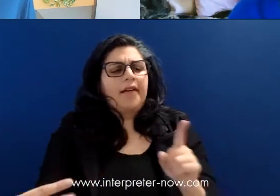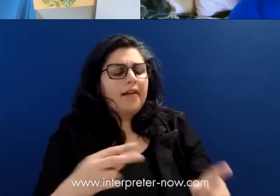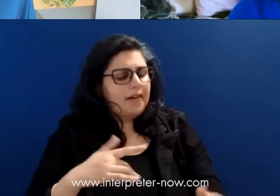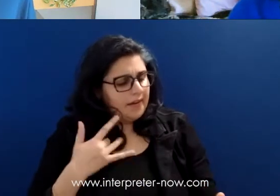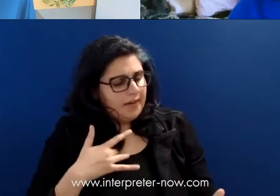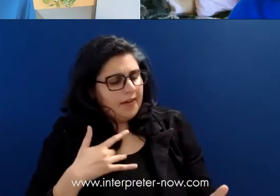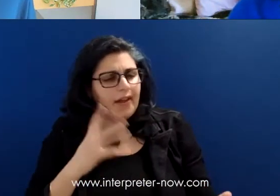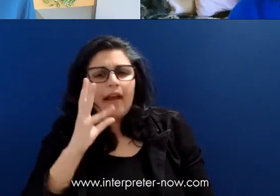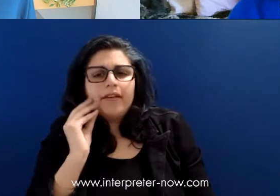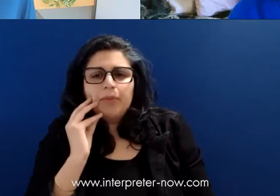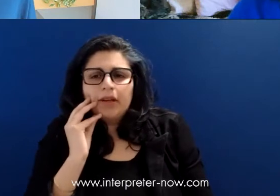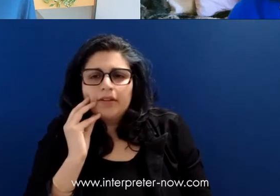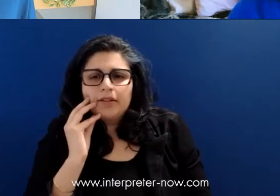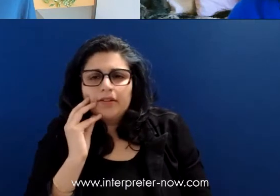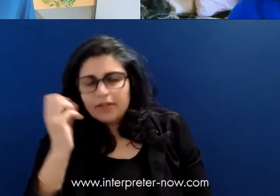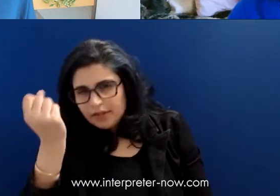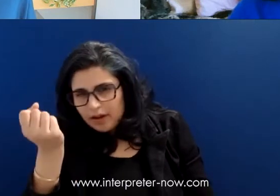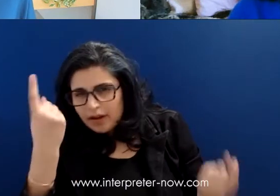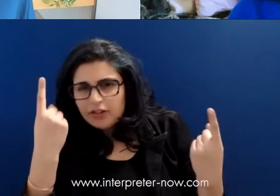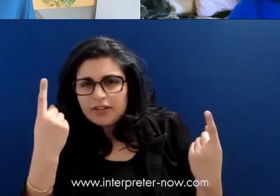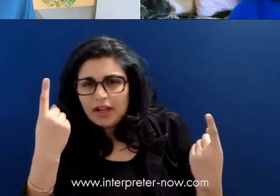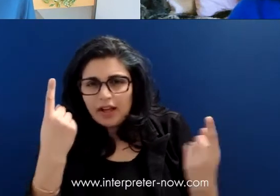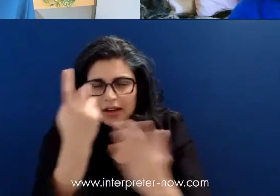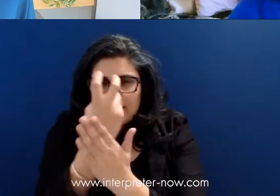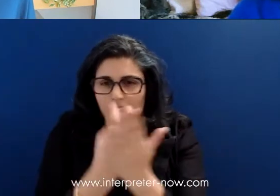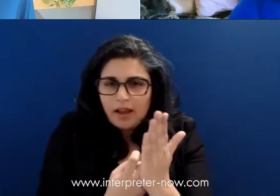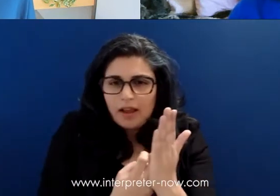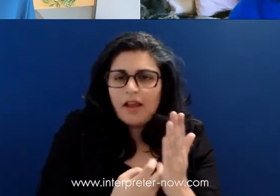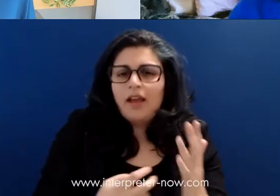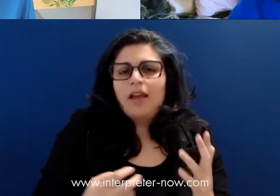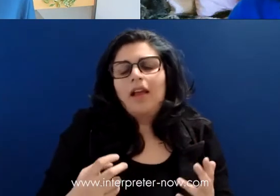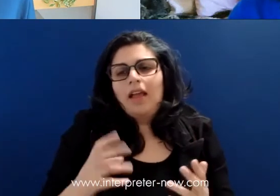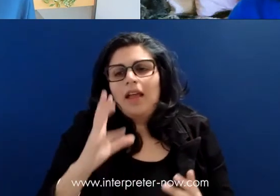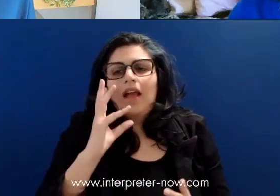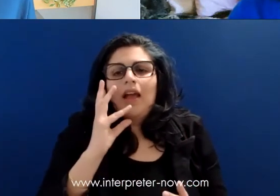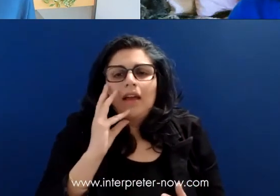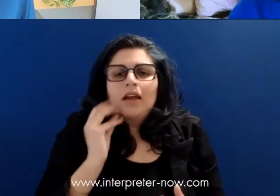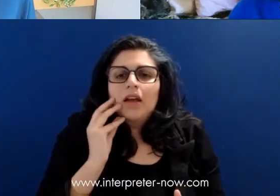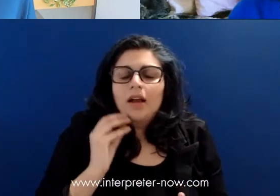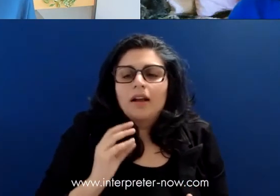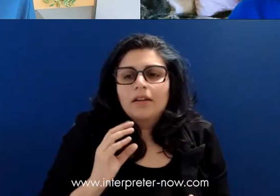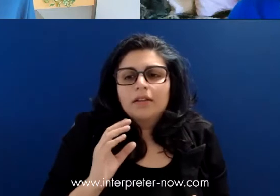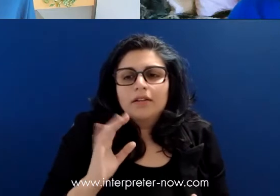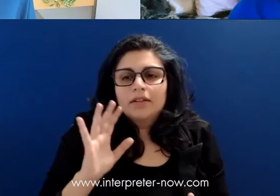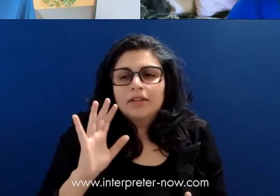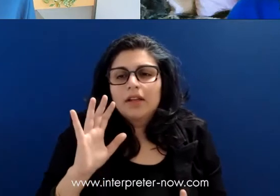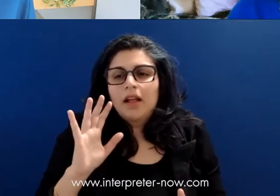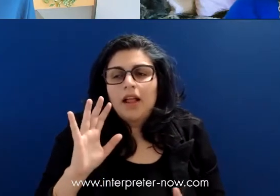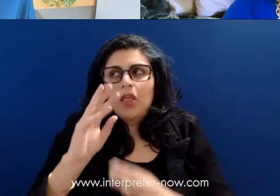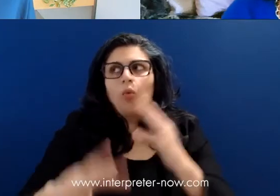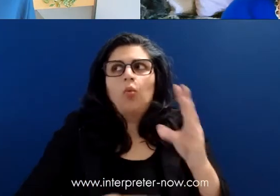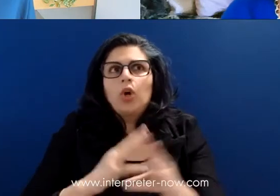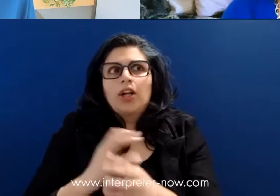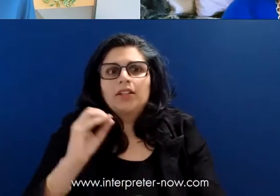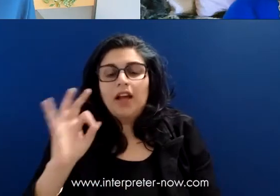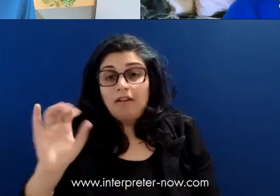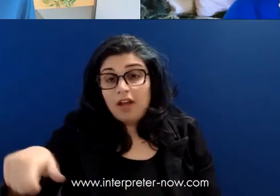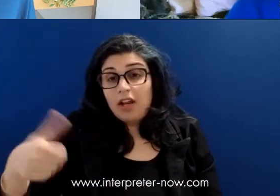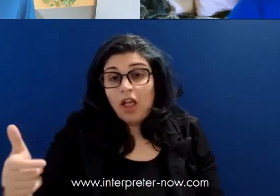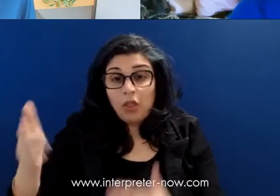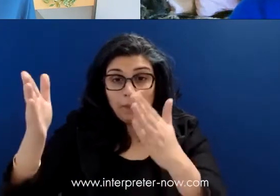to deeply and immersively experience the world of another person (the lifeworld of another)